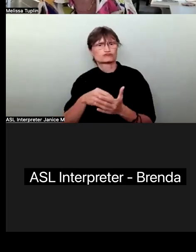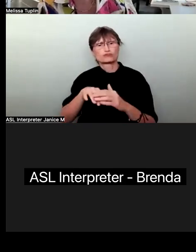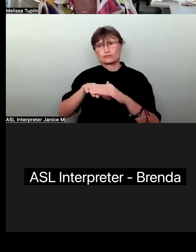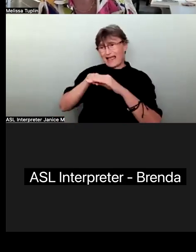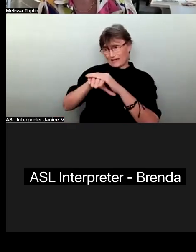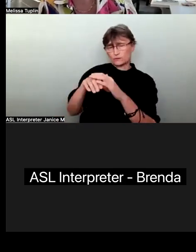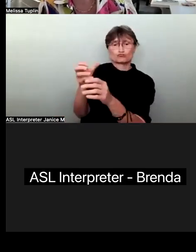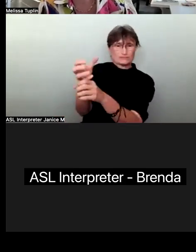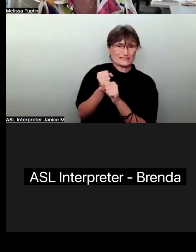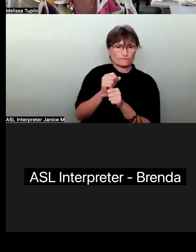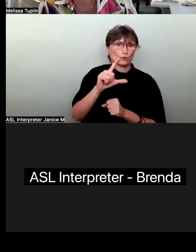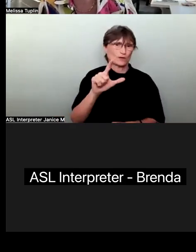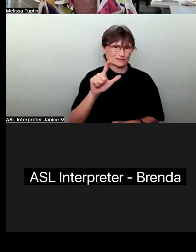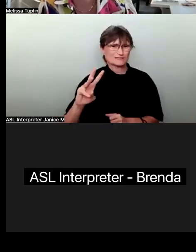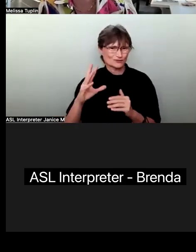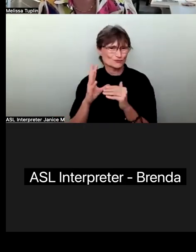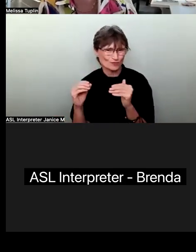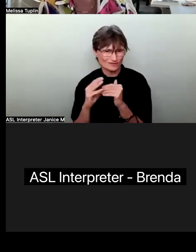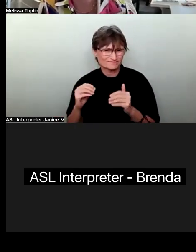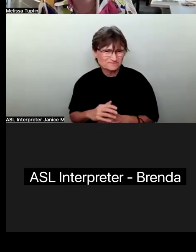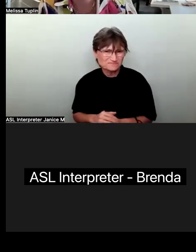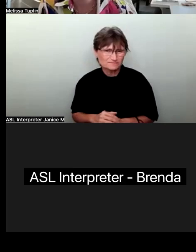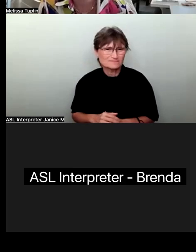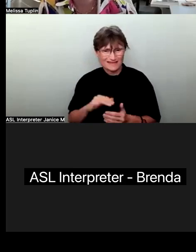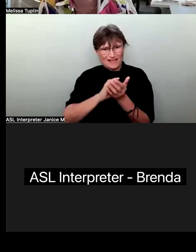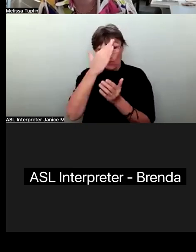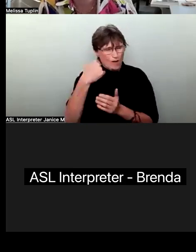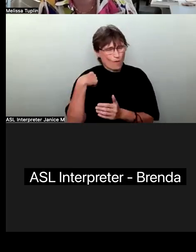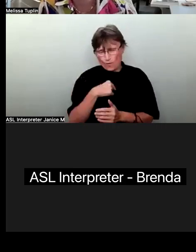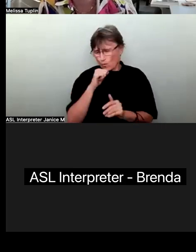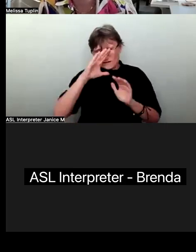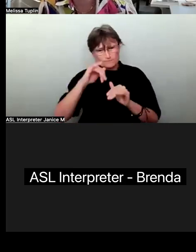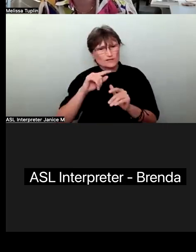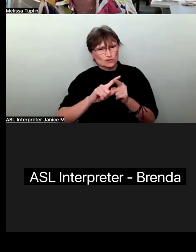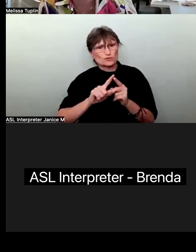part of the reason why we're not asking you to re-complete the forms that you already submitted